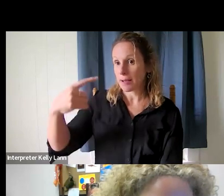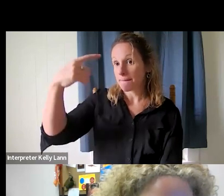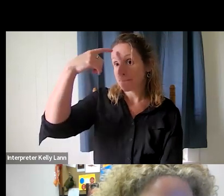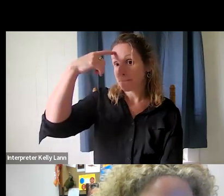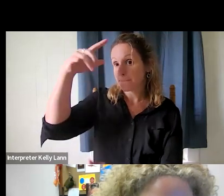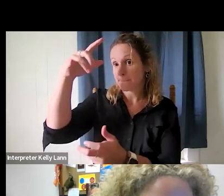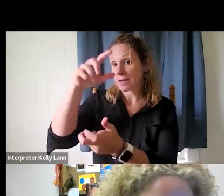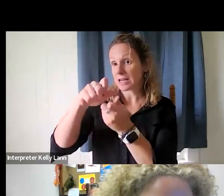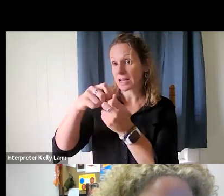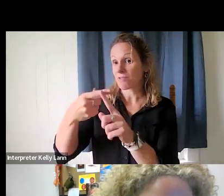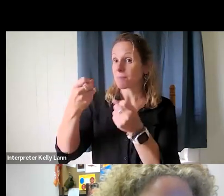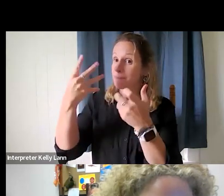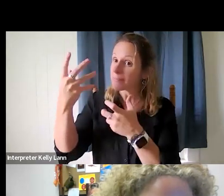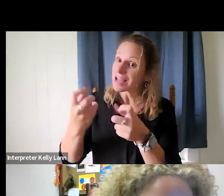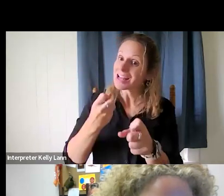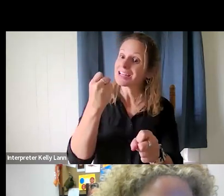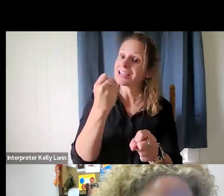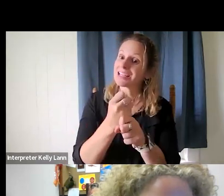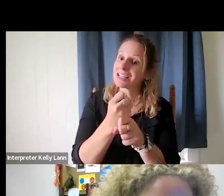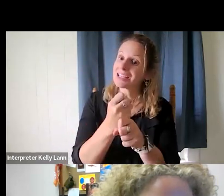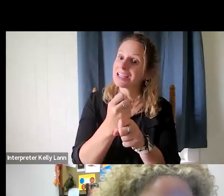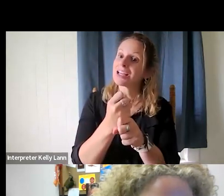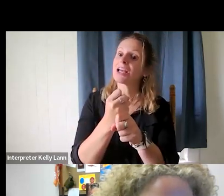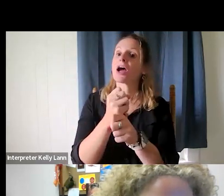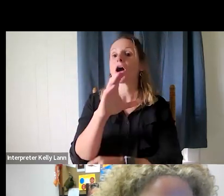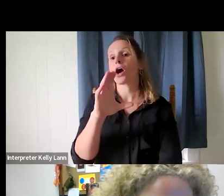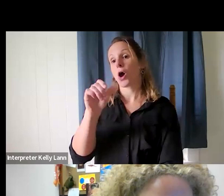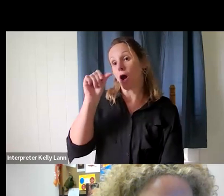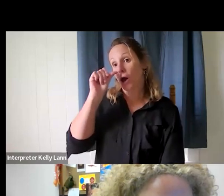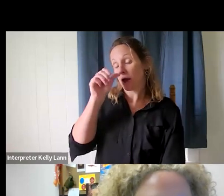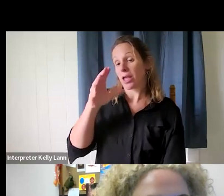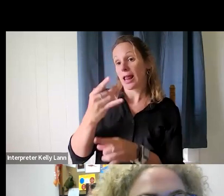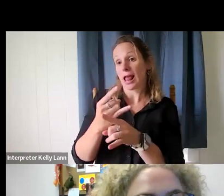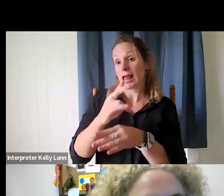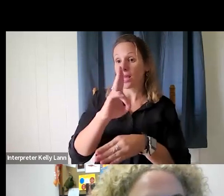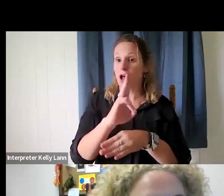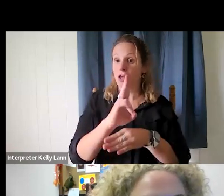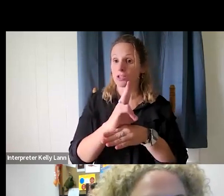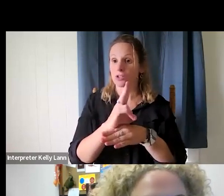from his many years of cocaine and alcohol use, and that wasn't going to change